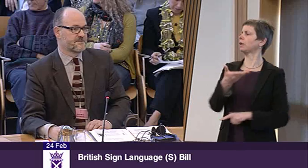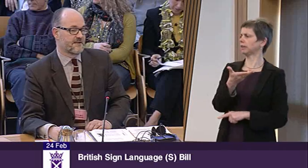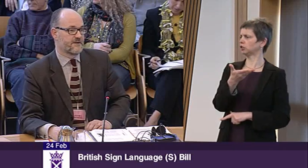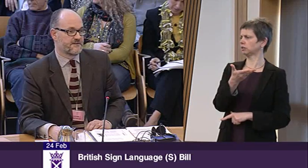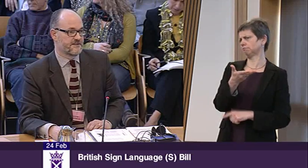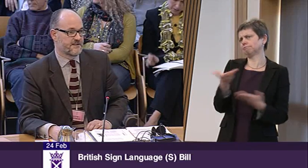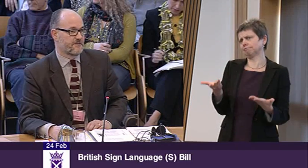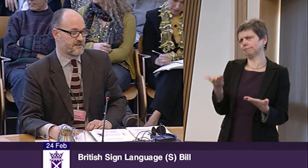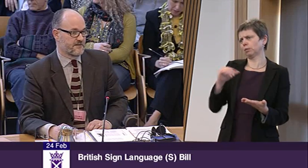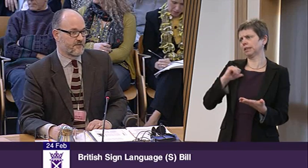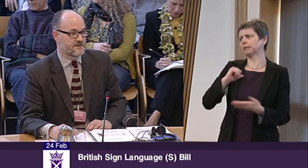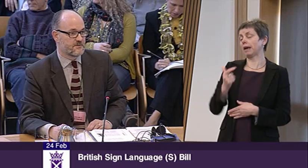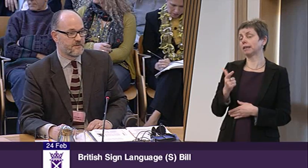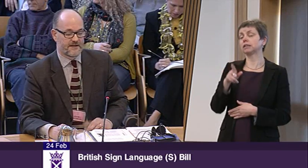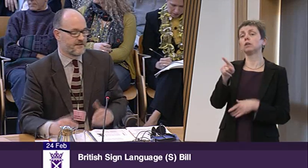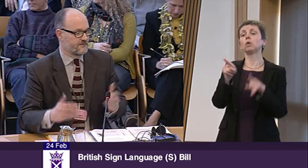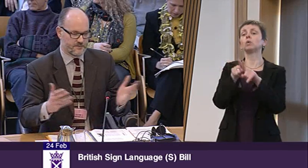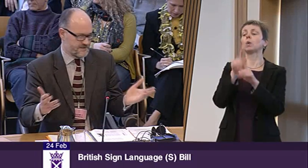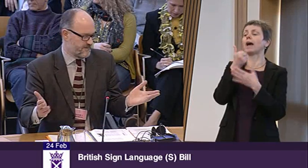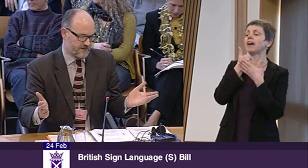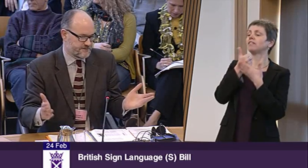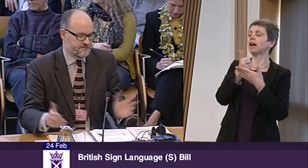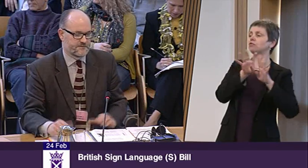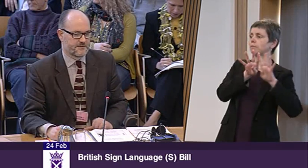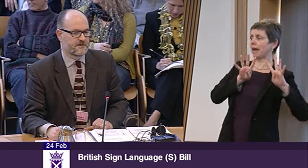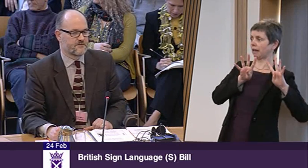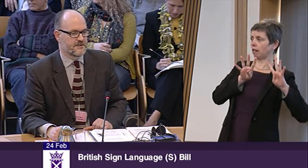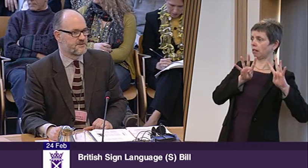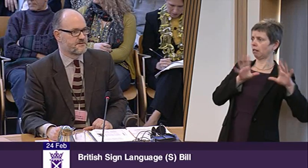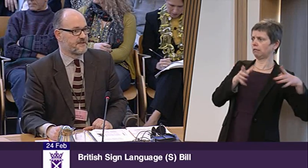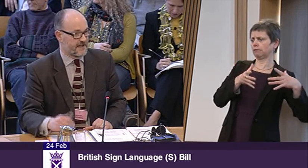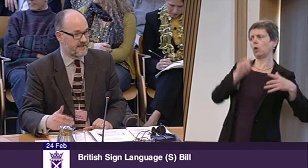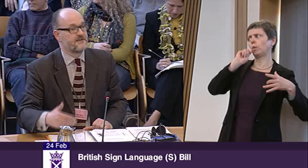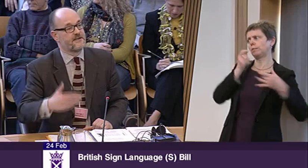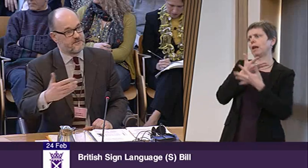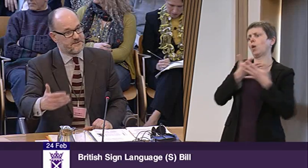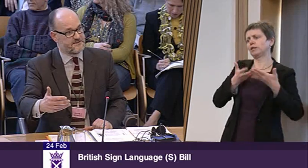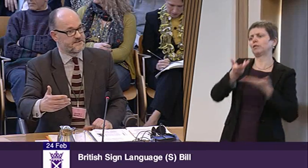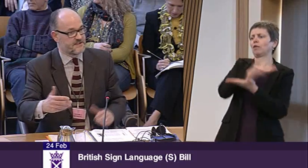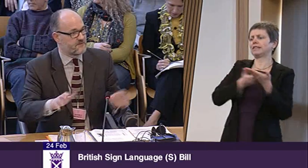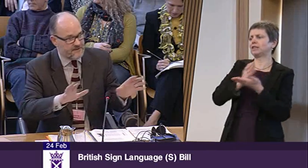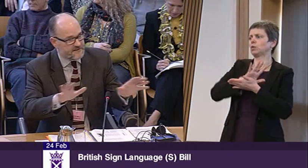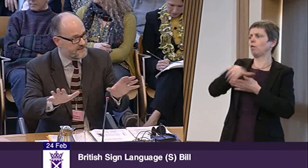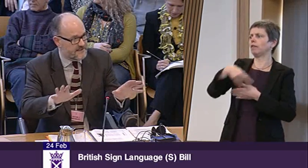If the bill is successful, there will be a lot of conversations to be had about the advisory